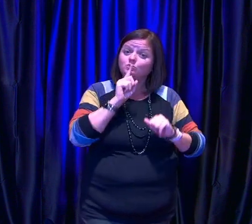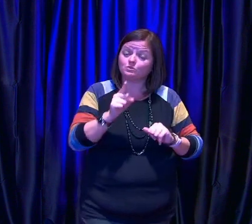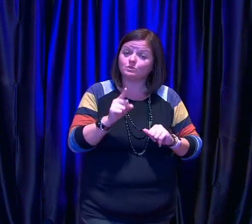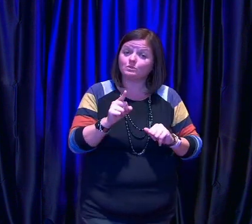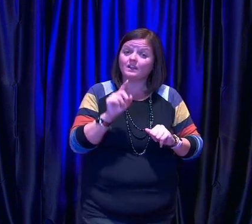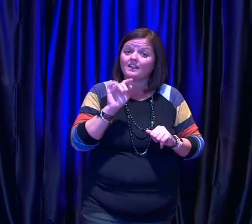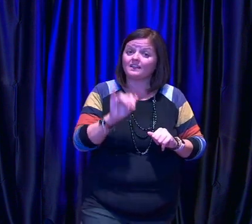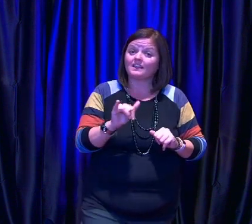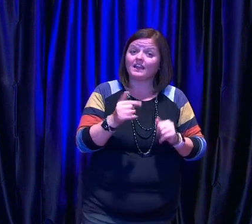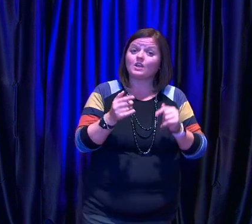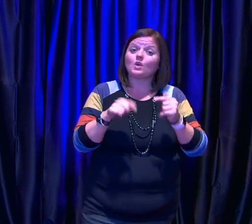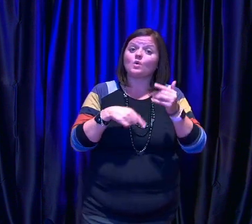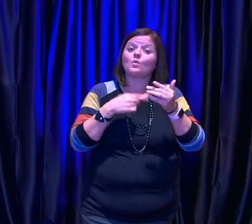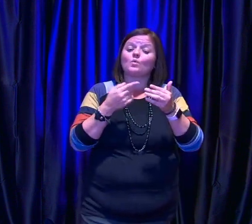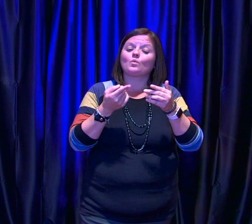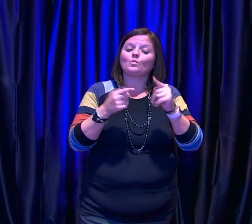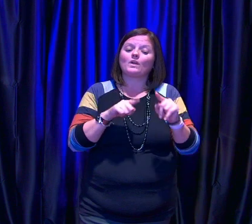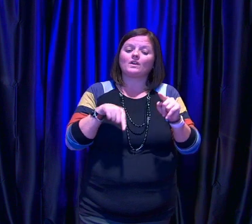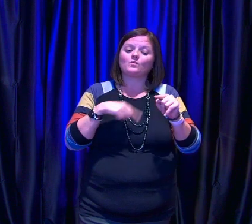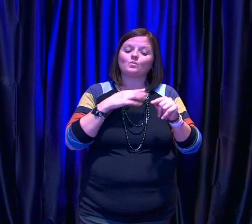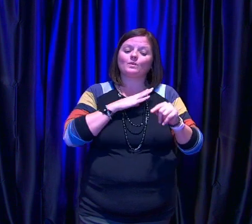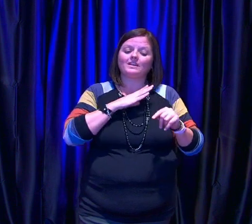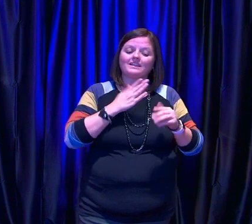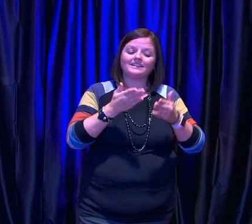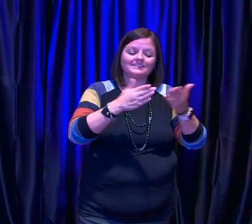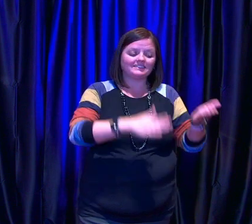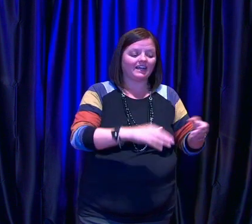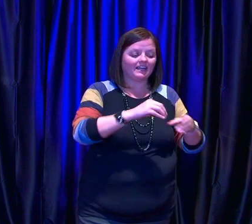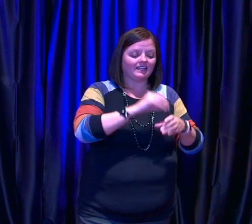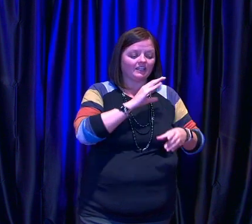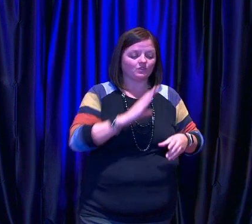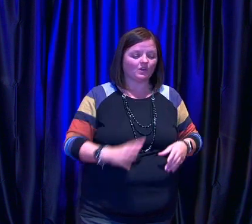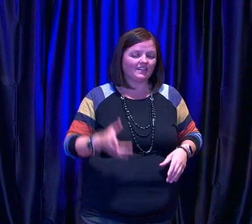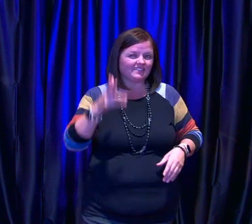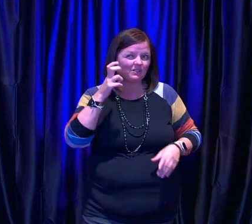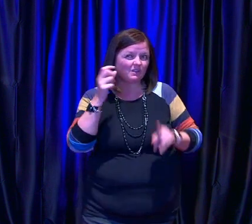that when we die in Christ and we hear those words